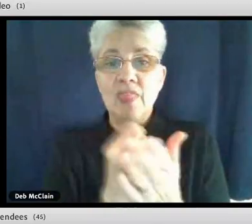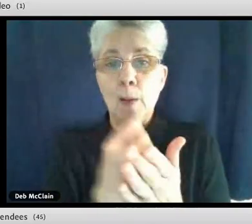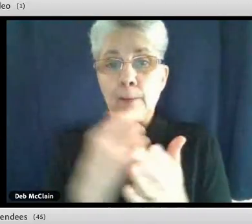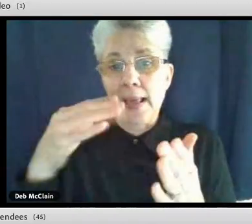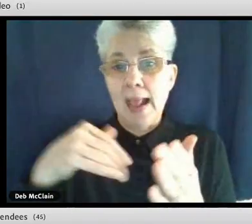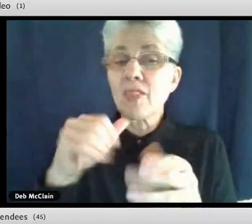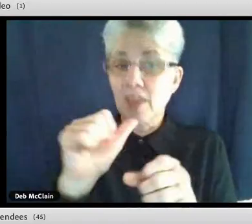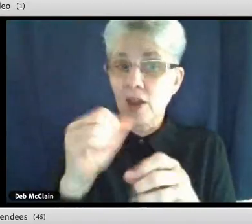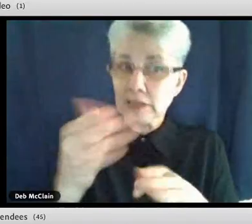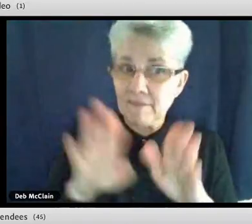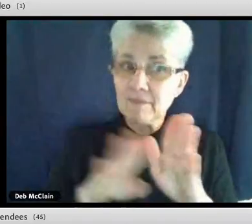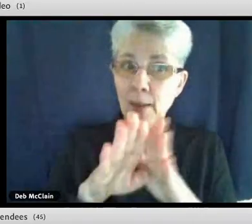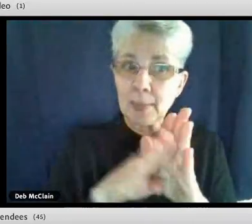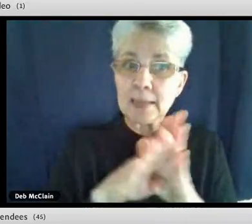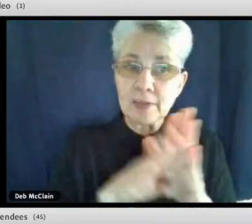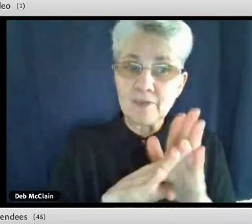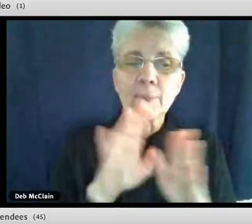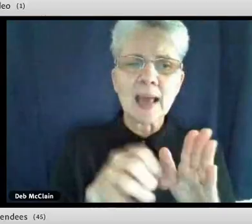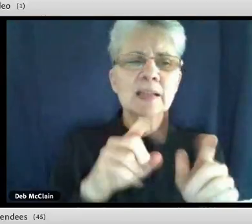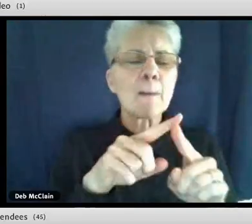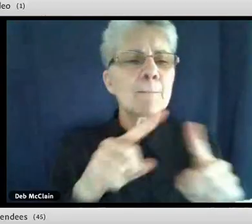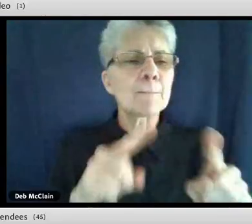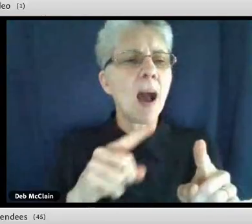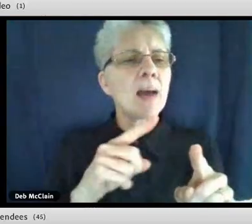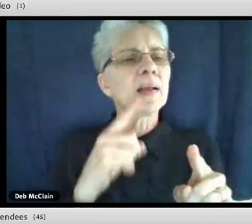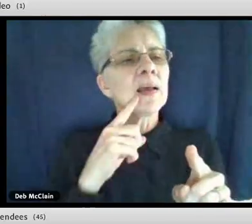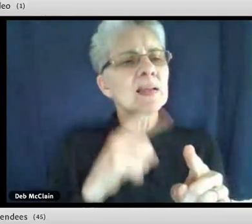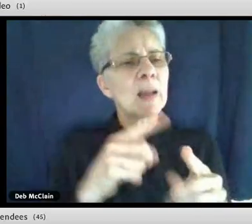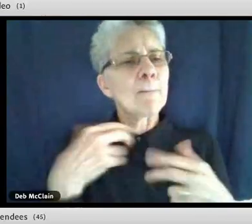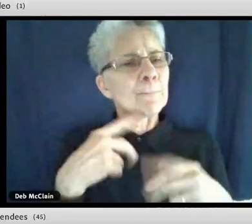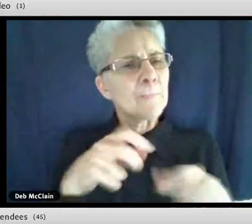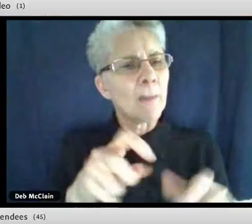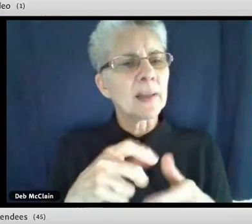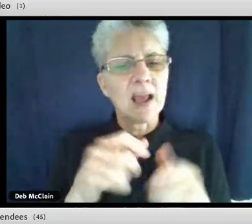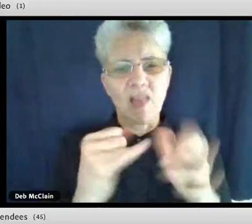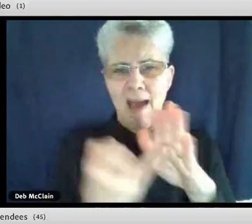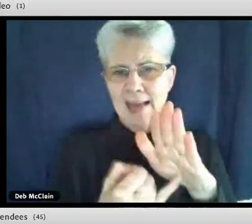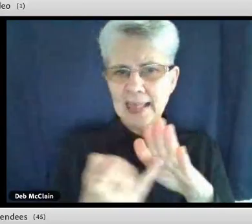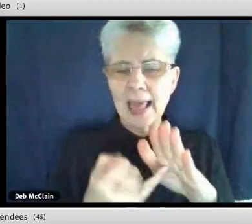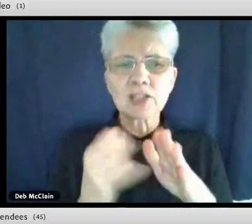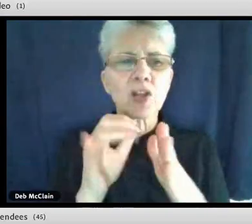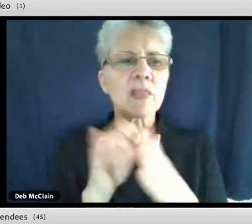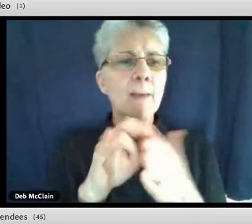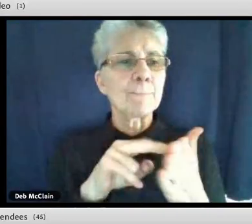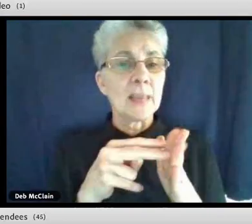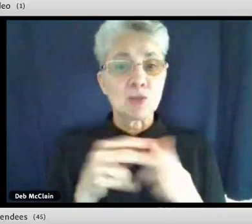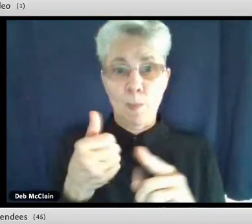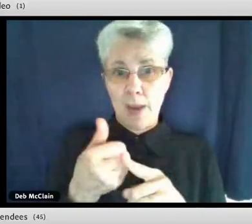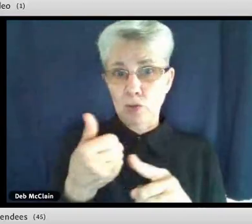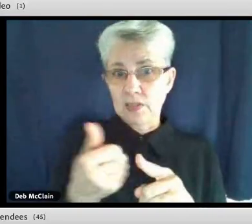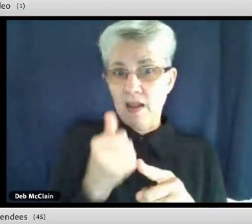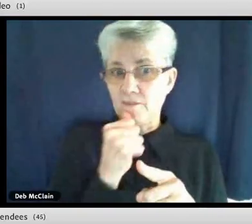They're working on it, and so it's done using public health interventions like isolation, which means you're by yourself,